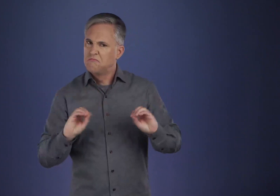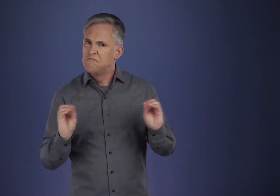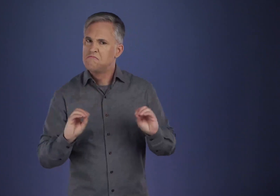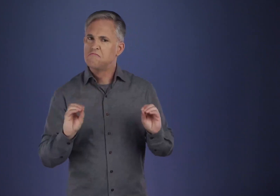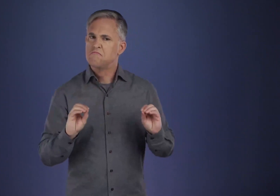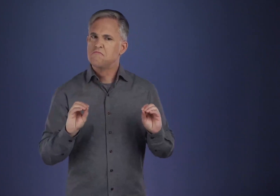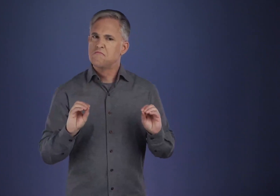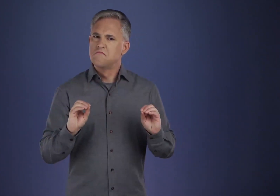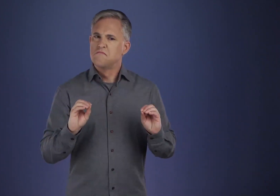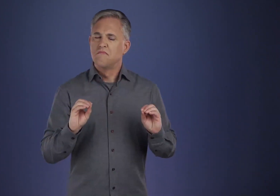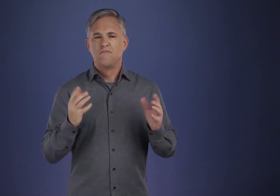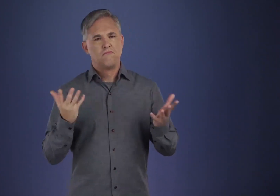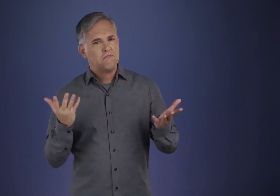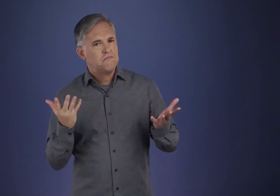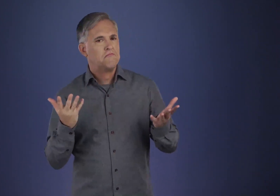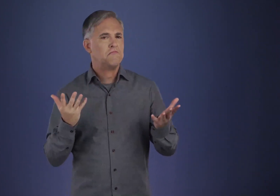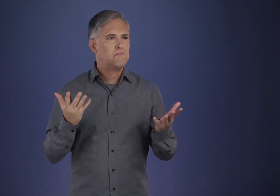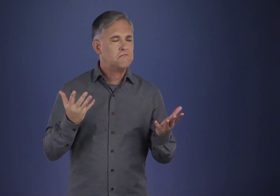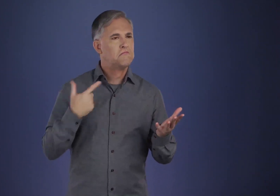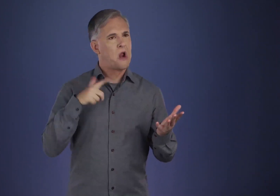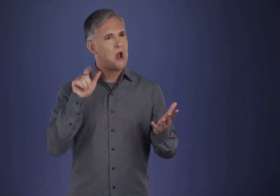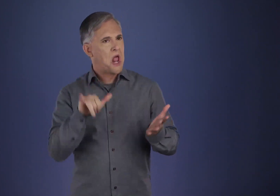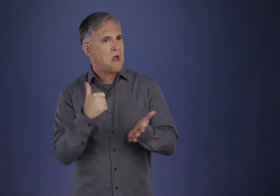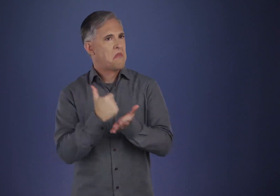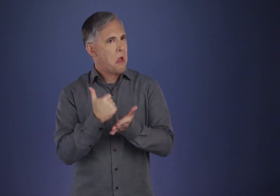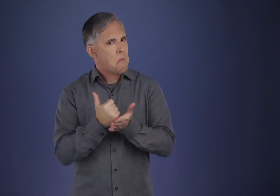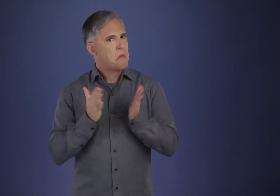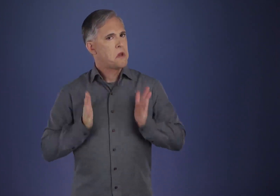There was nothing wrong whatever with becoming a lay therapist.